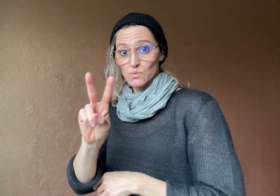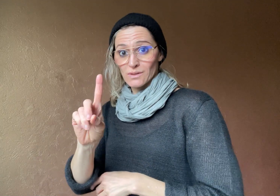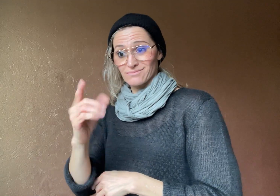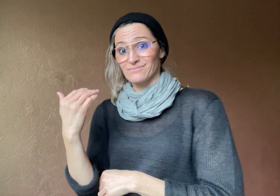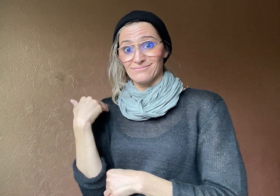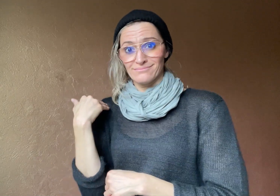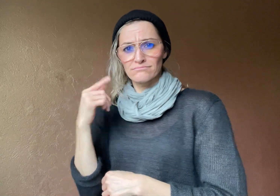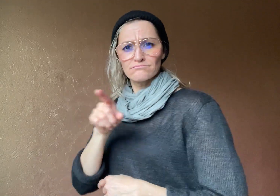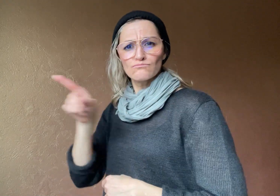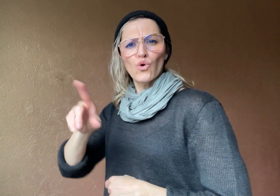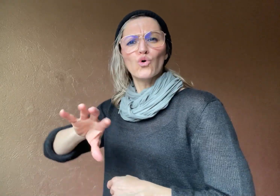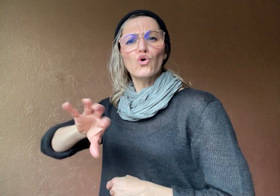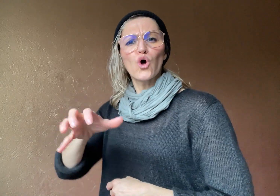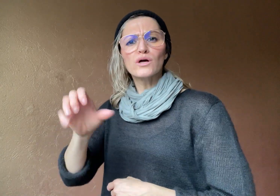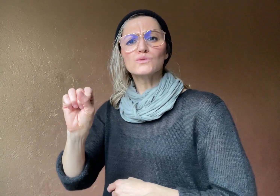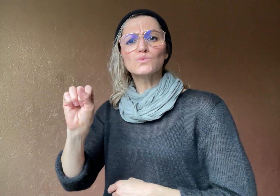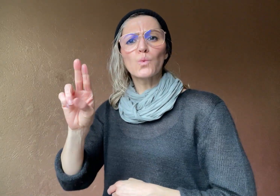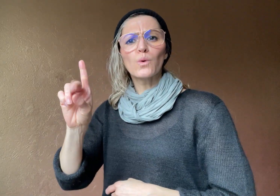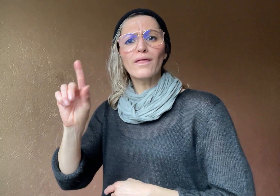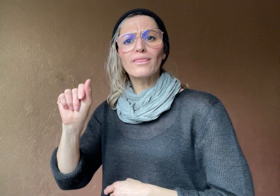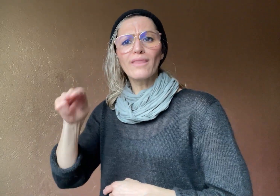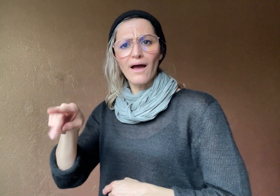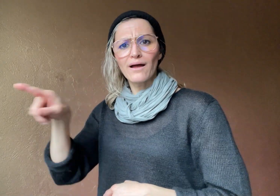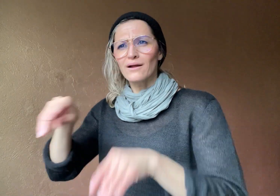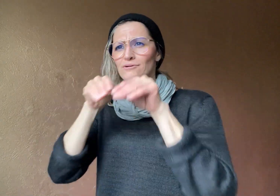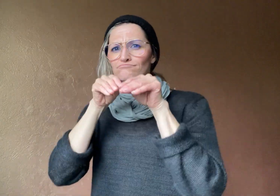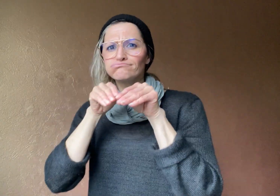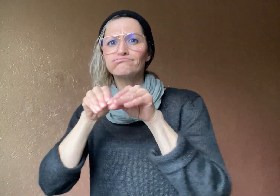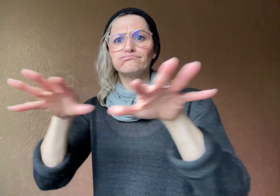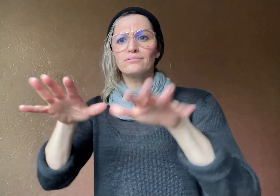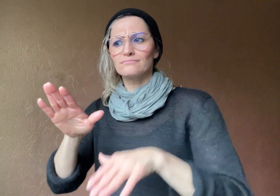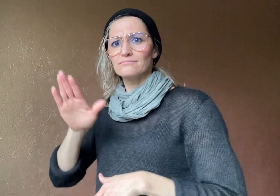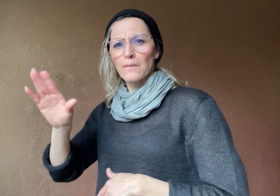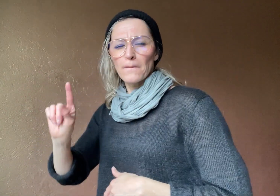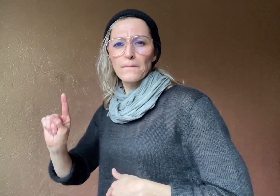on September 23, 2021,